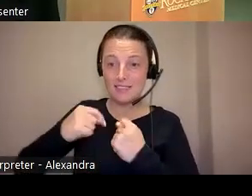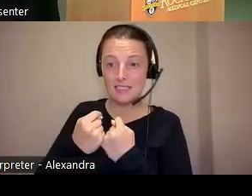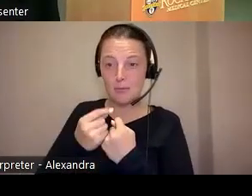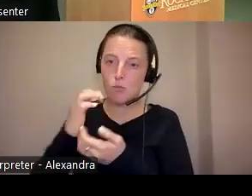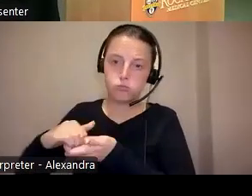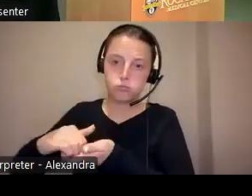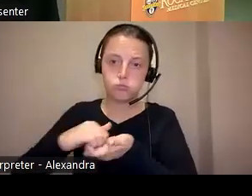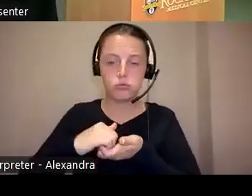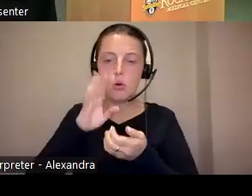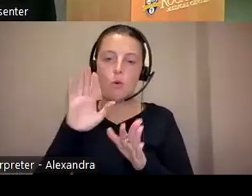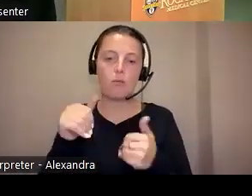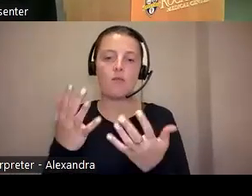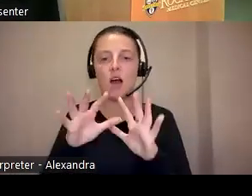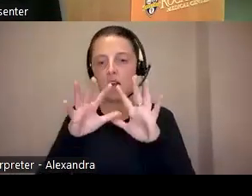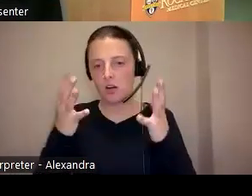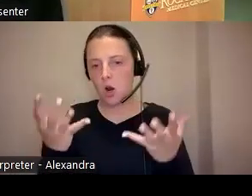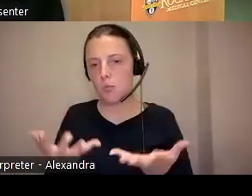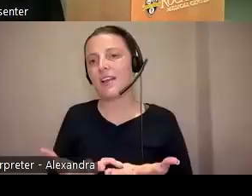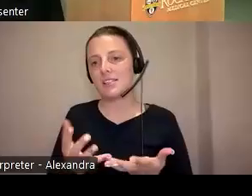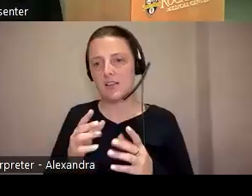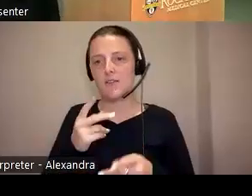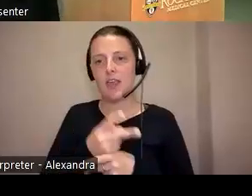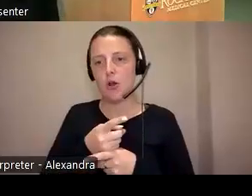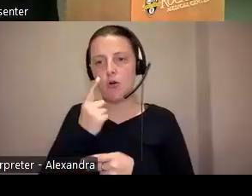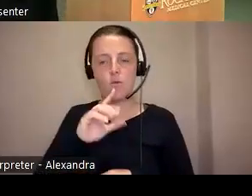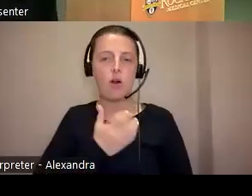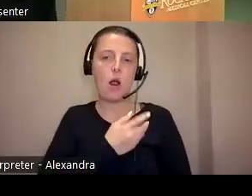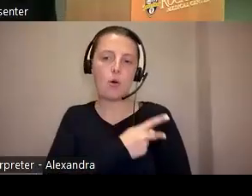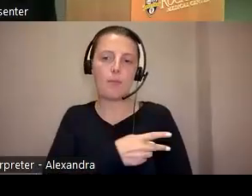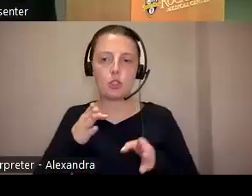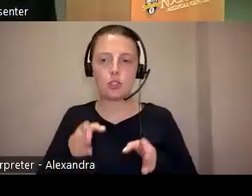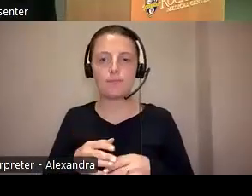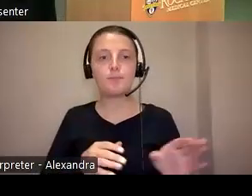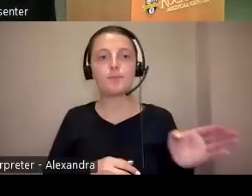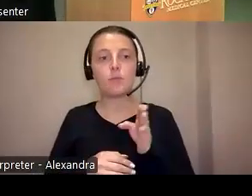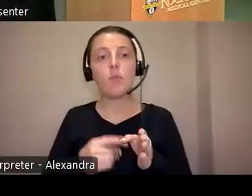um with essential responsibilities. Peers are skilled at engaging with patients and they gain